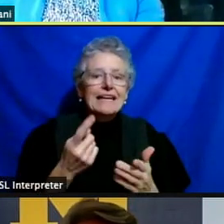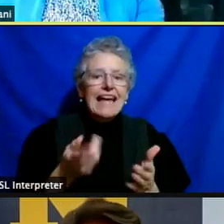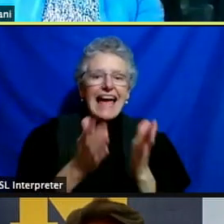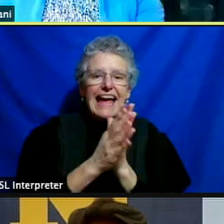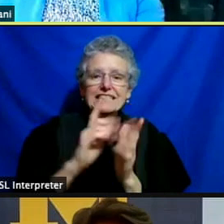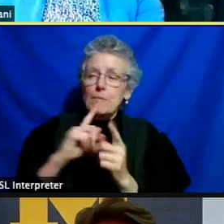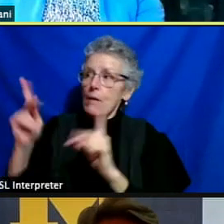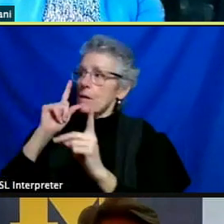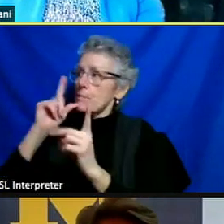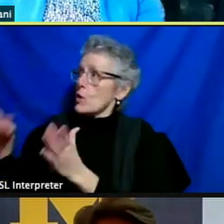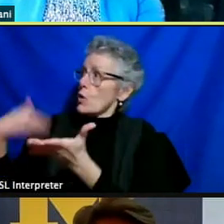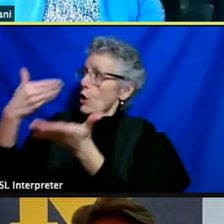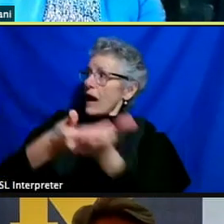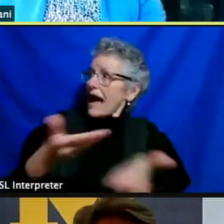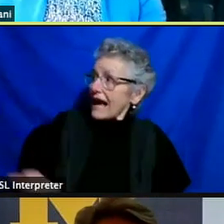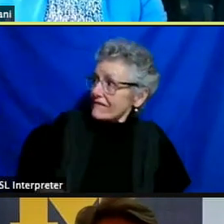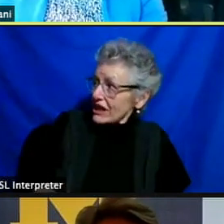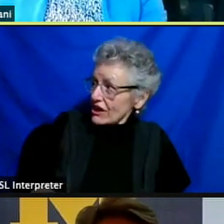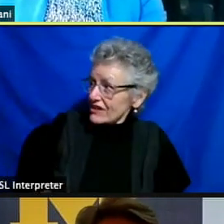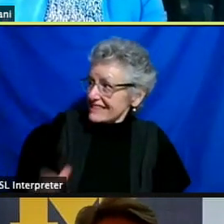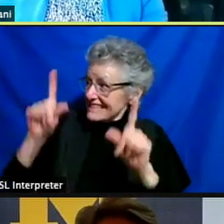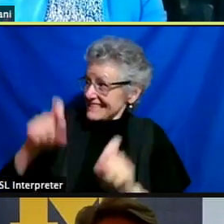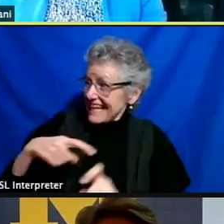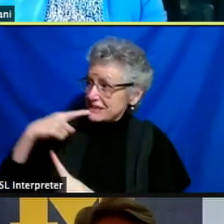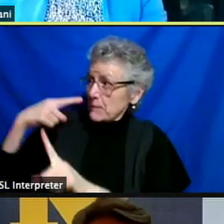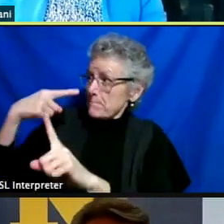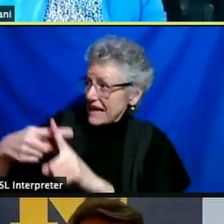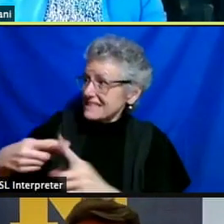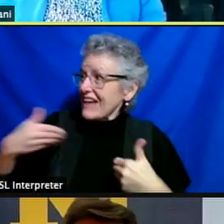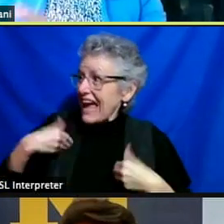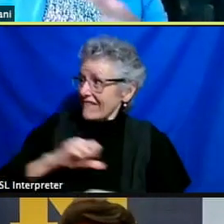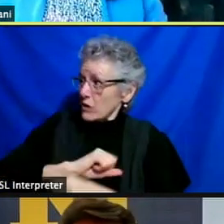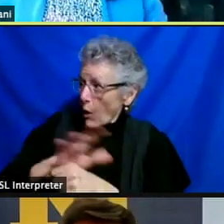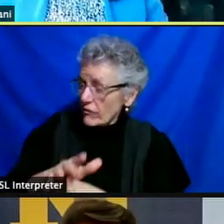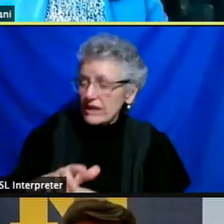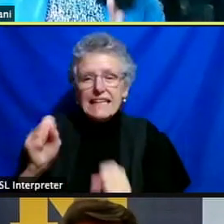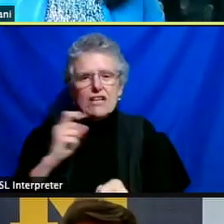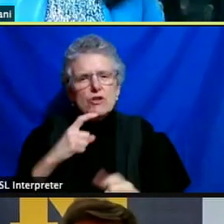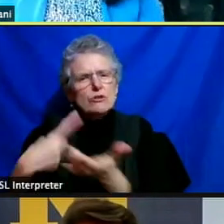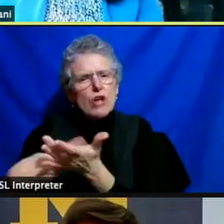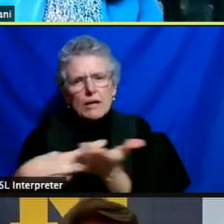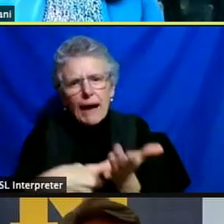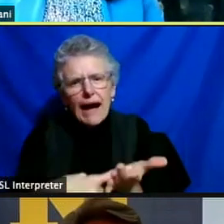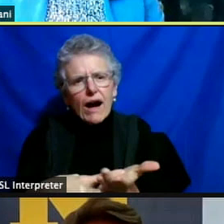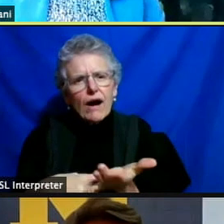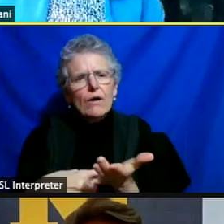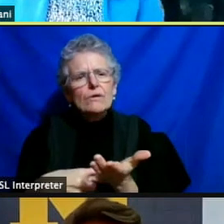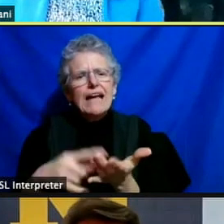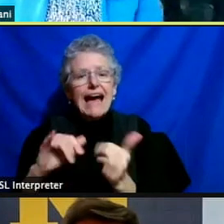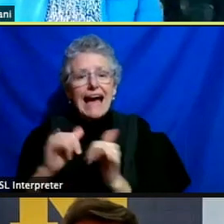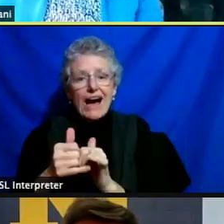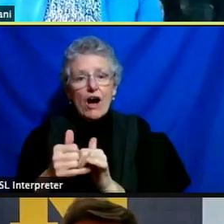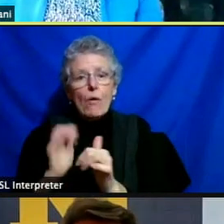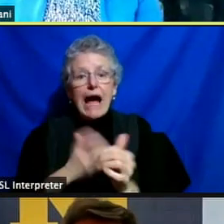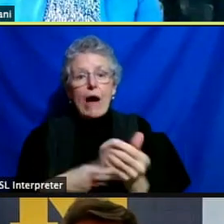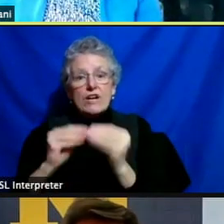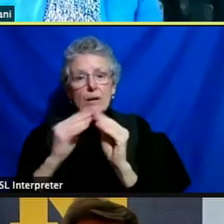and how many students have completed them. And again, maybe you can talk about how the dashboard might lag because there's a little bit...